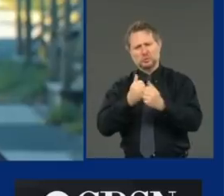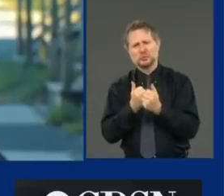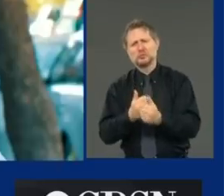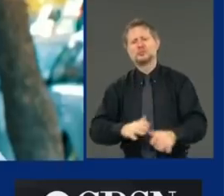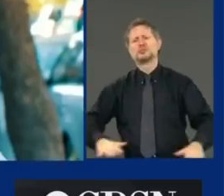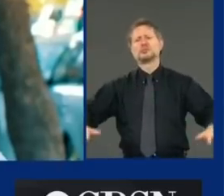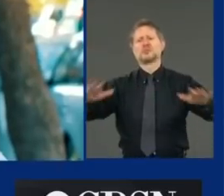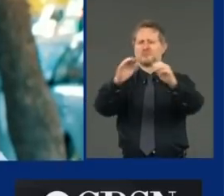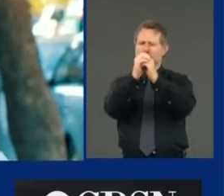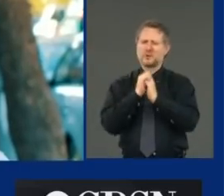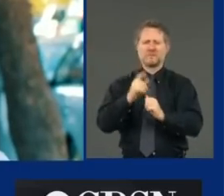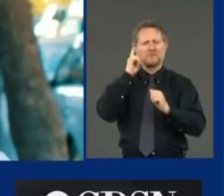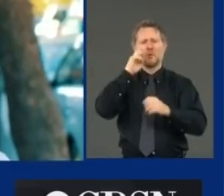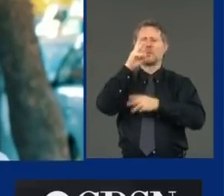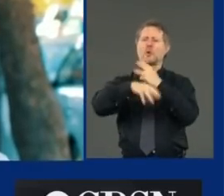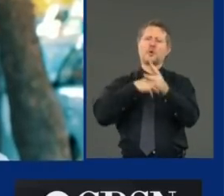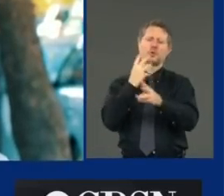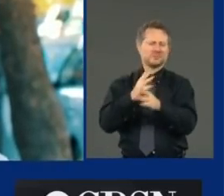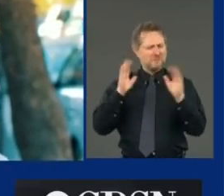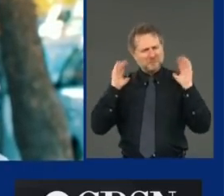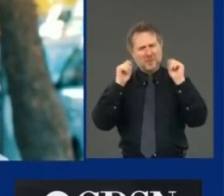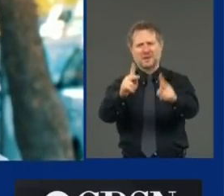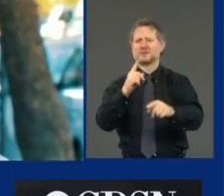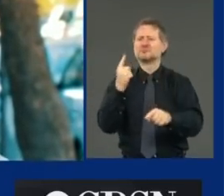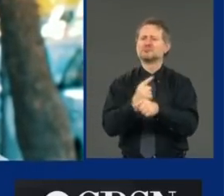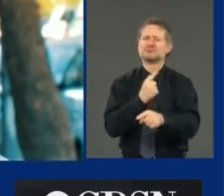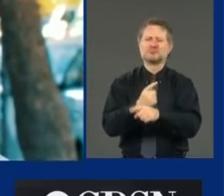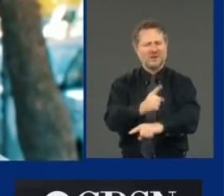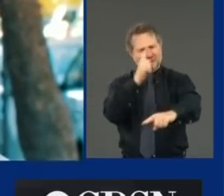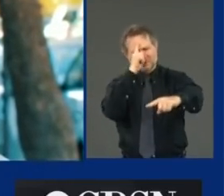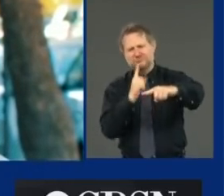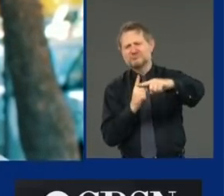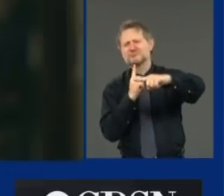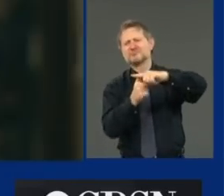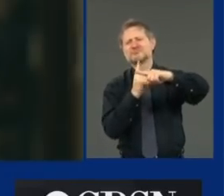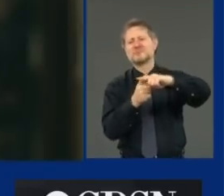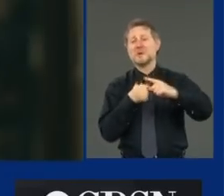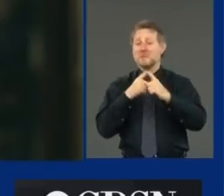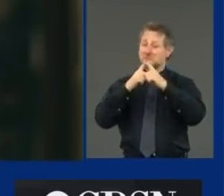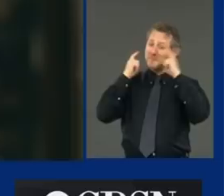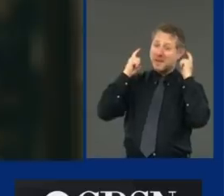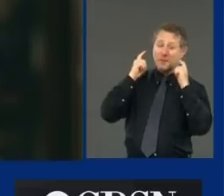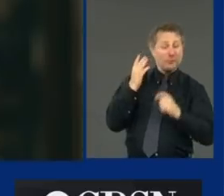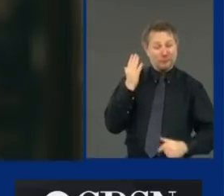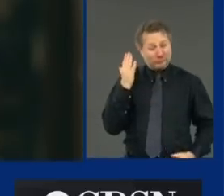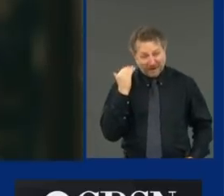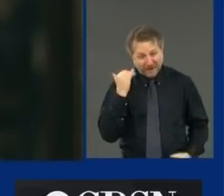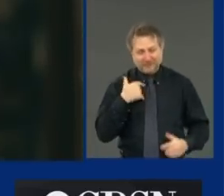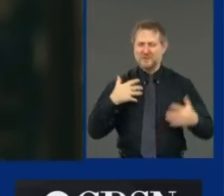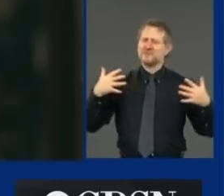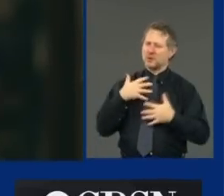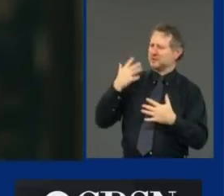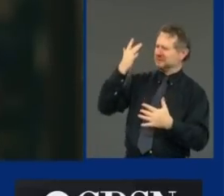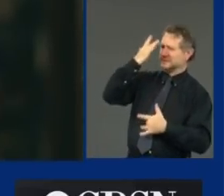OF THE -- FIVE OF THE RUNNERS UP. UNITED WE STAND AND DIVIDED WE FALL. WE WILL NOT JUST OBEY THE LAWS